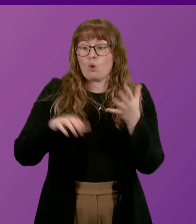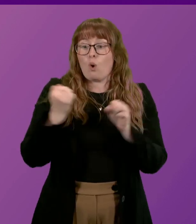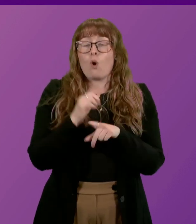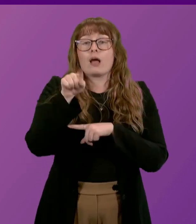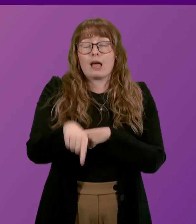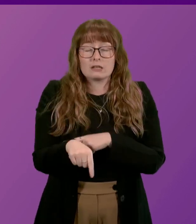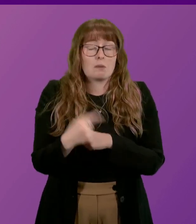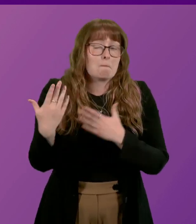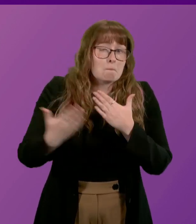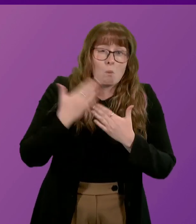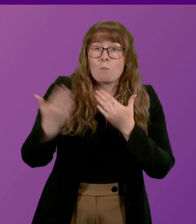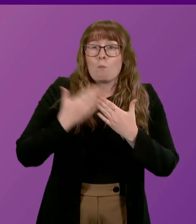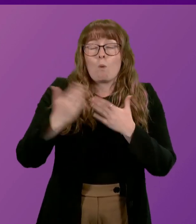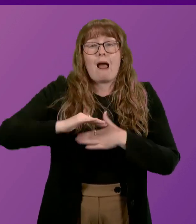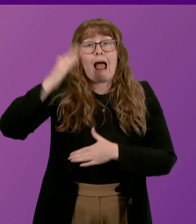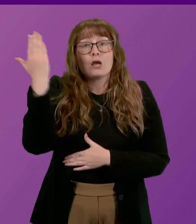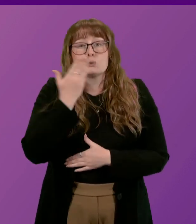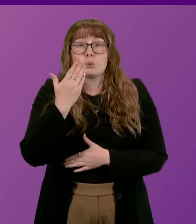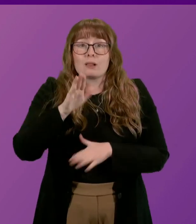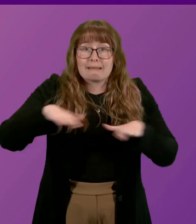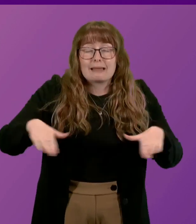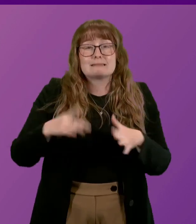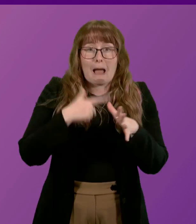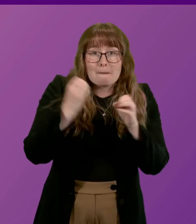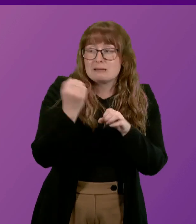thousands more high school kids in Aberdeen, Glasgow, Fife, Moray,